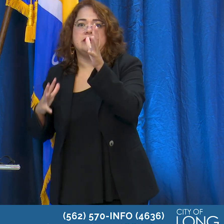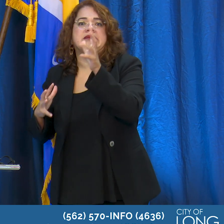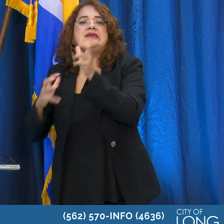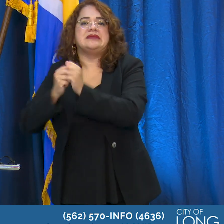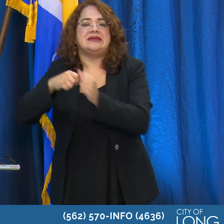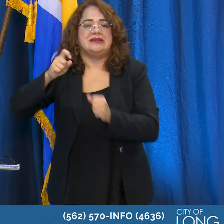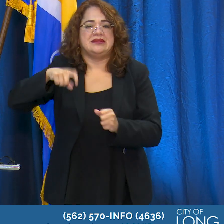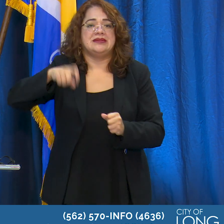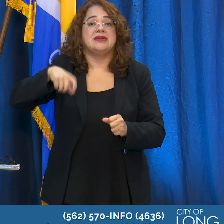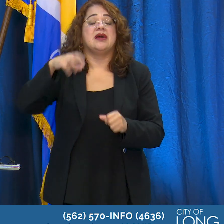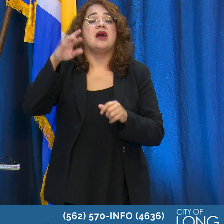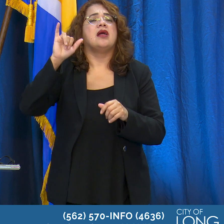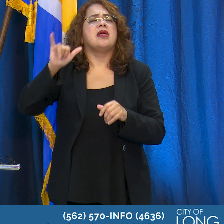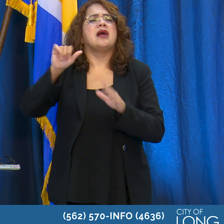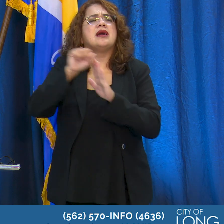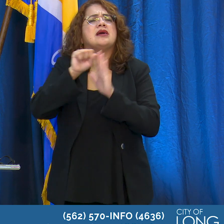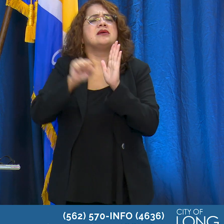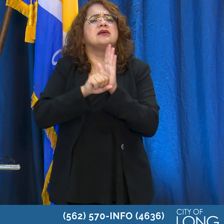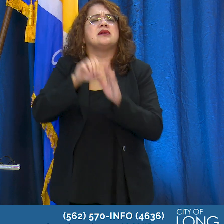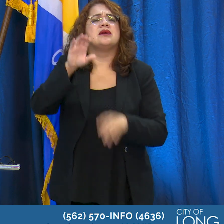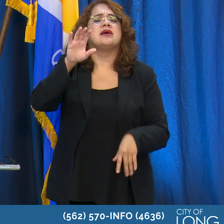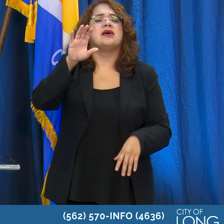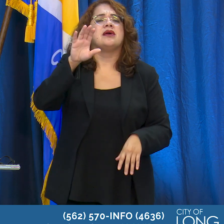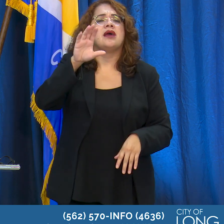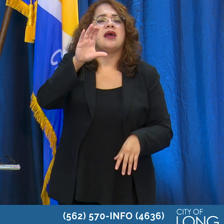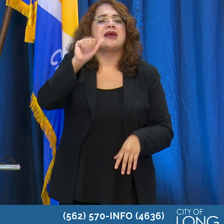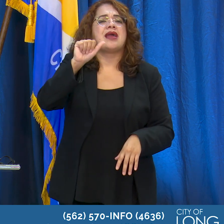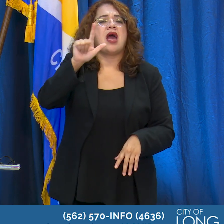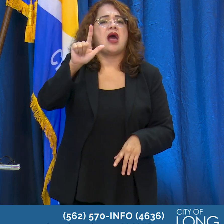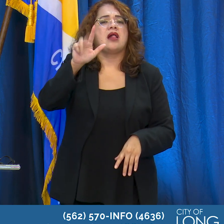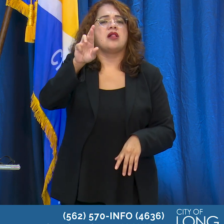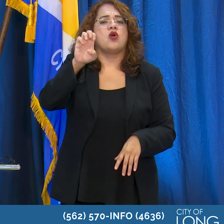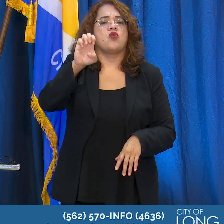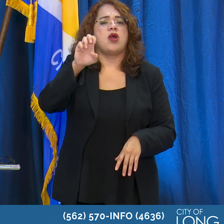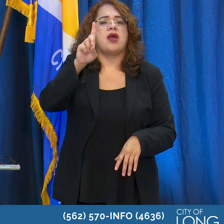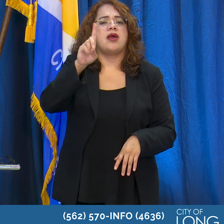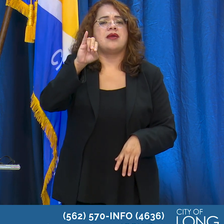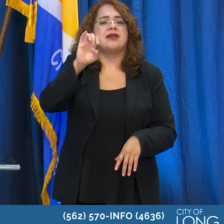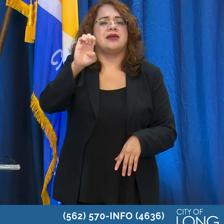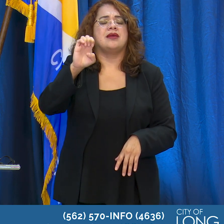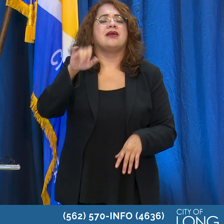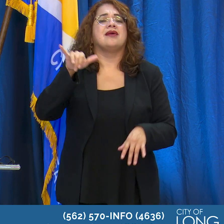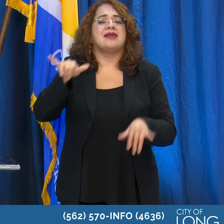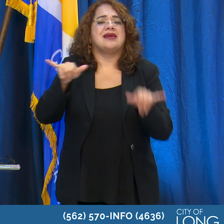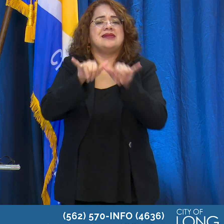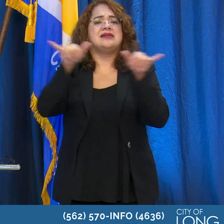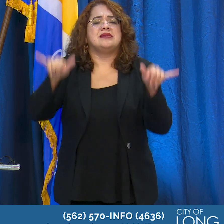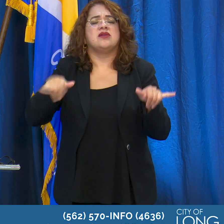sorry registry system. This is called CalREDIE. So CalREDIE is the system where communicable diseases are reported so